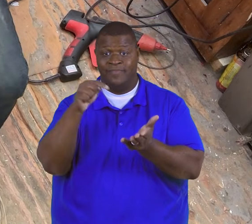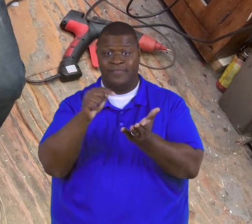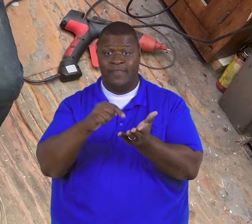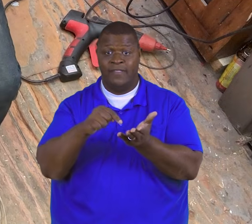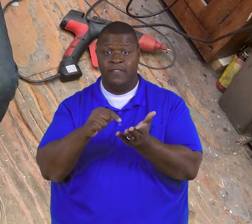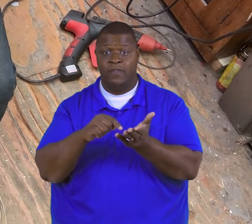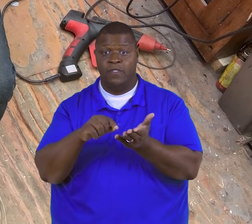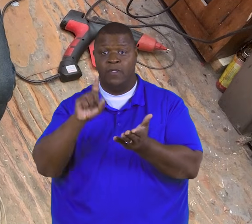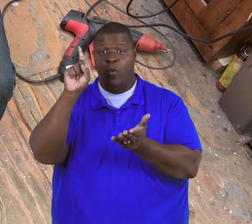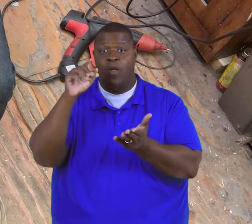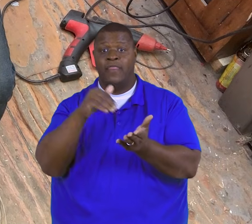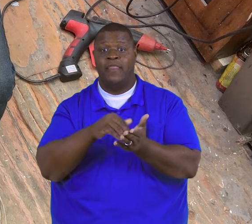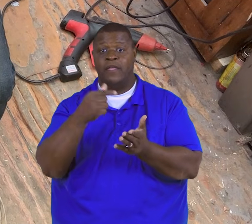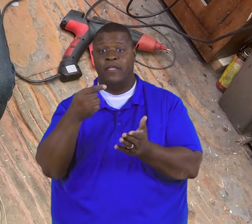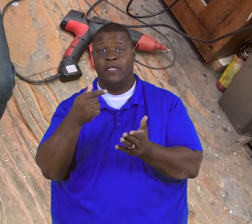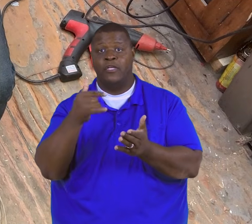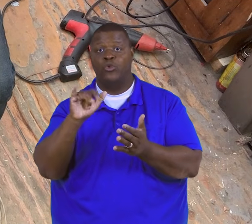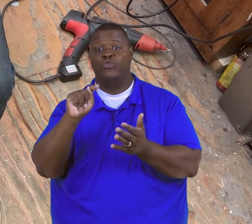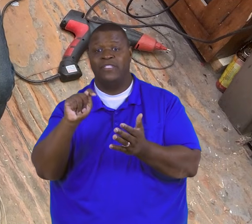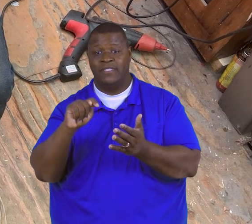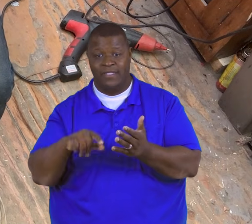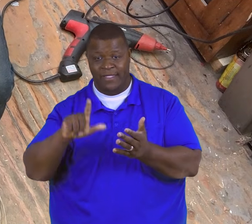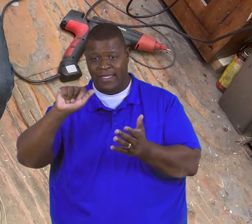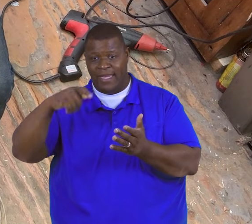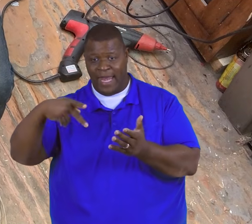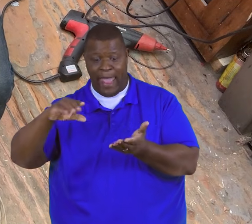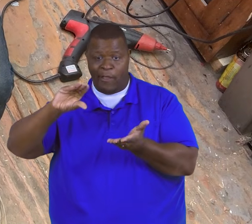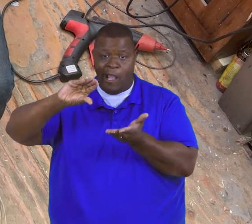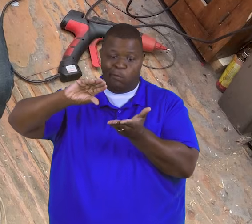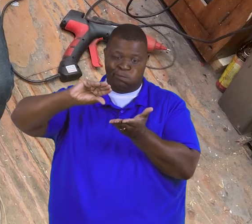this tech diamond tool, 1,000 grit lapping compound.